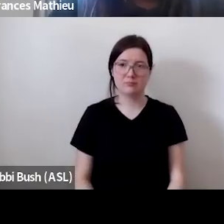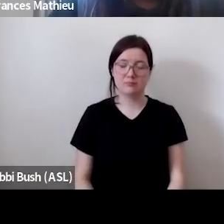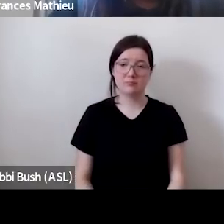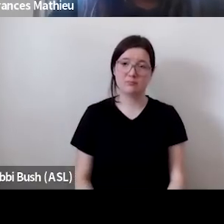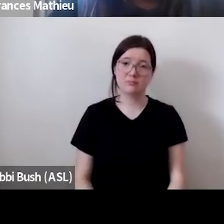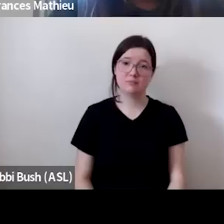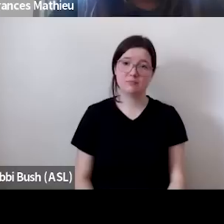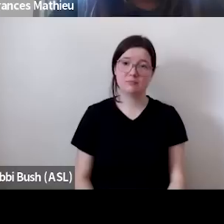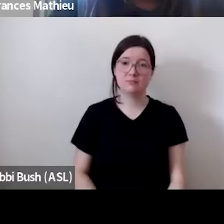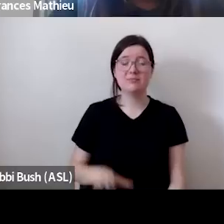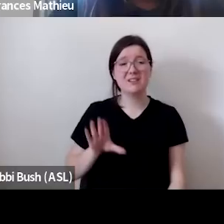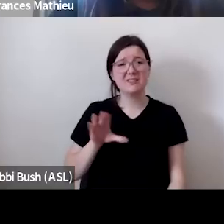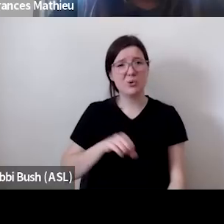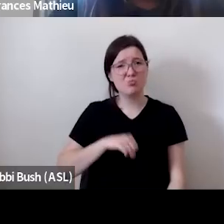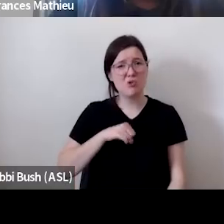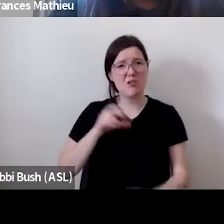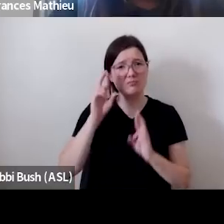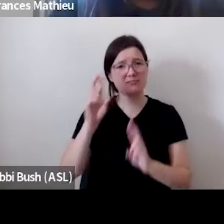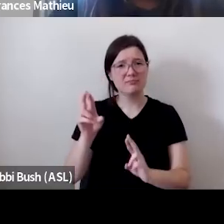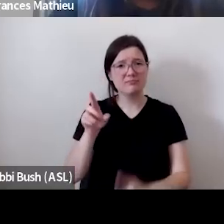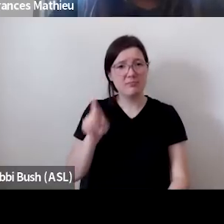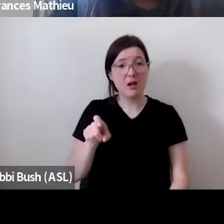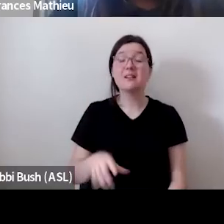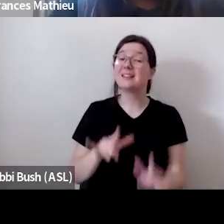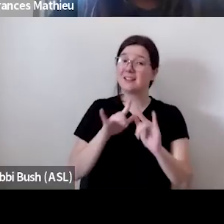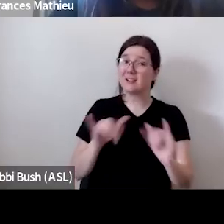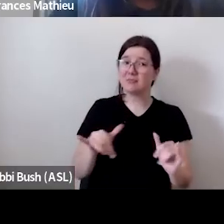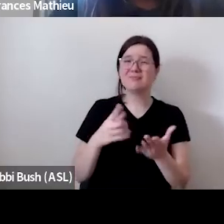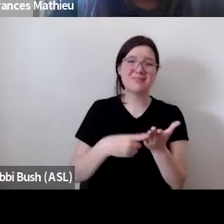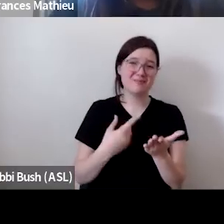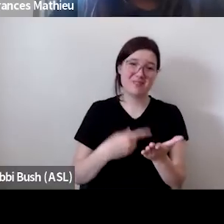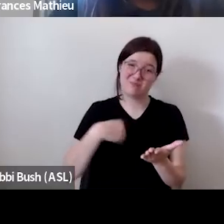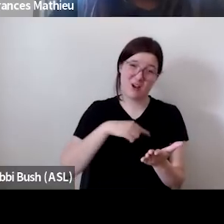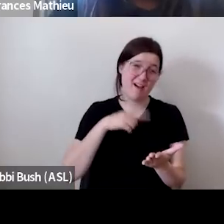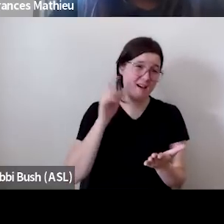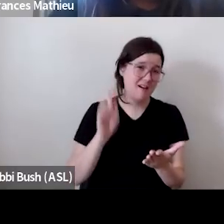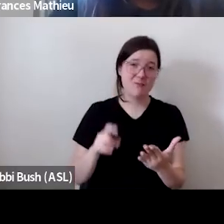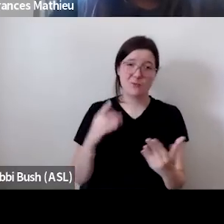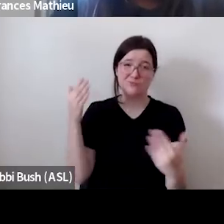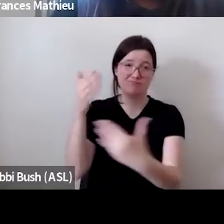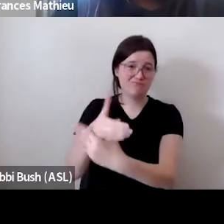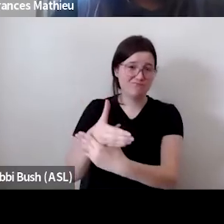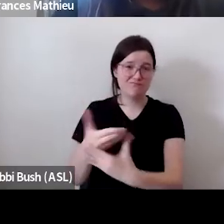and understand that there are times that we do have to intervene because the unit, the home,